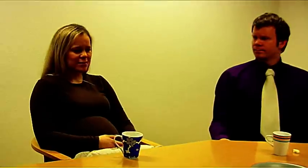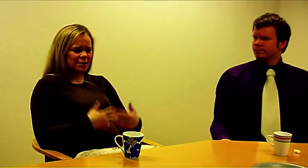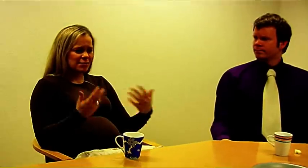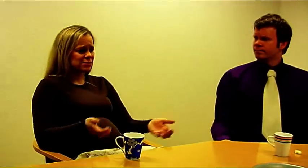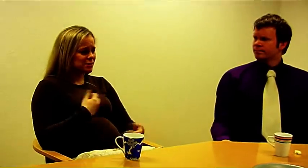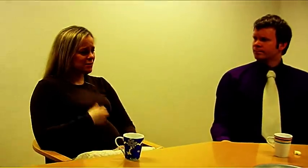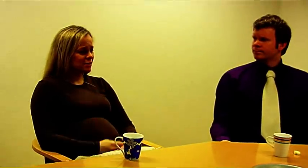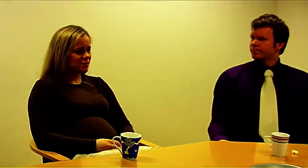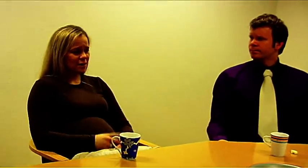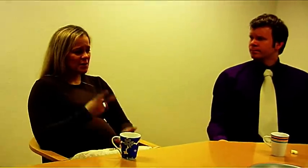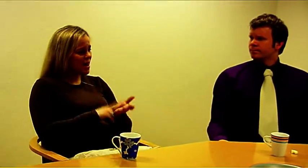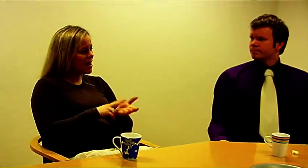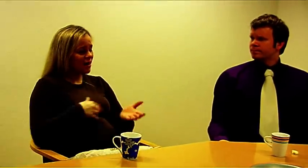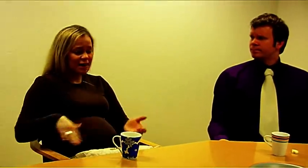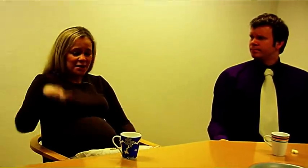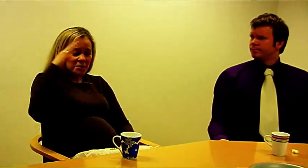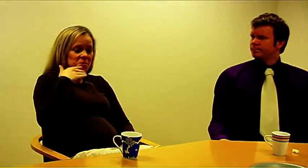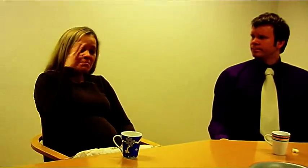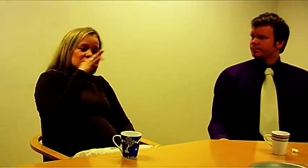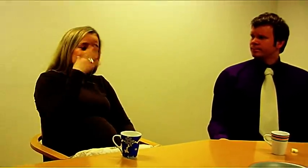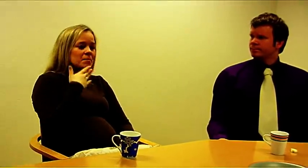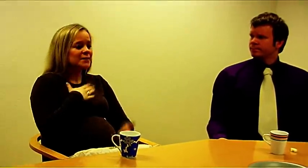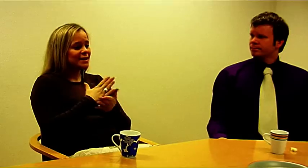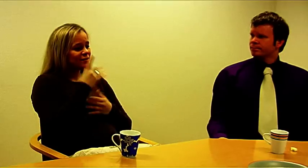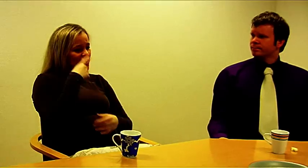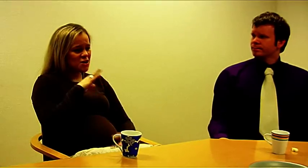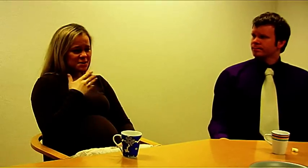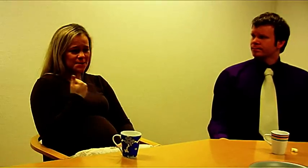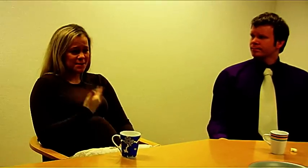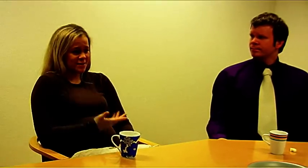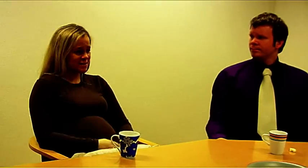I don't know. When I grew up I honestly never thought about who my- real parents were.